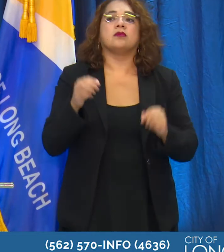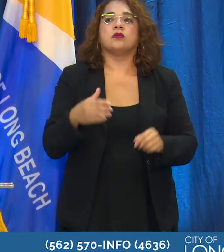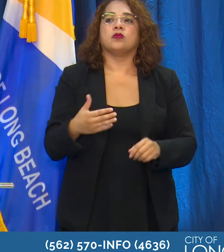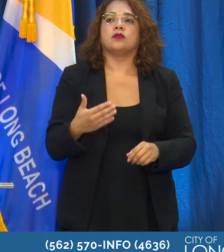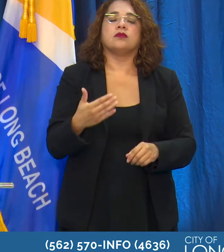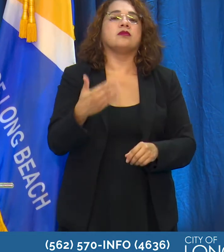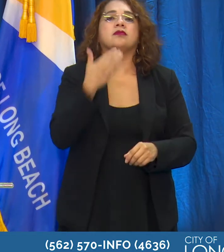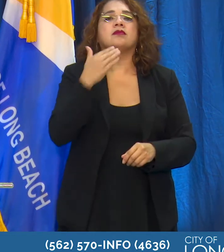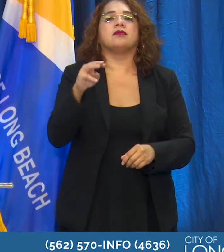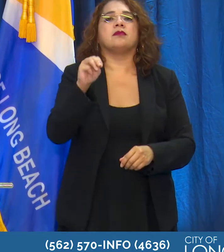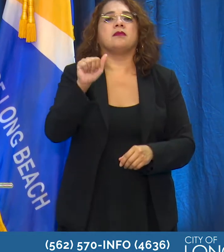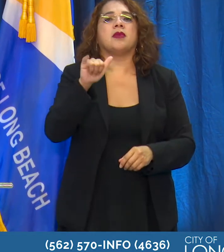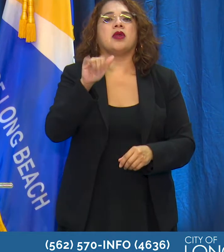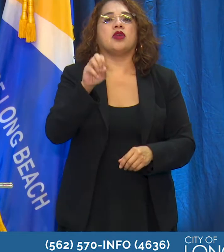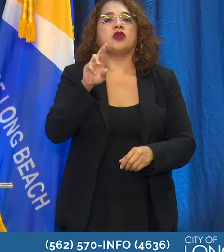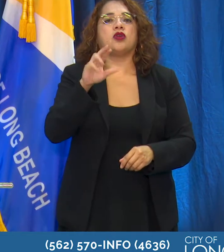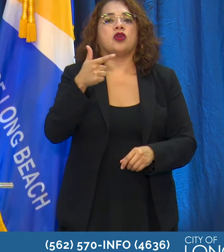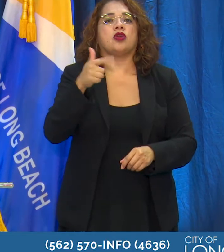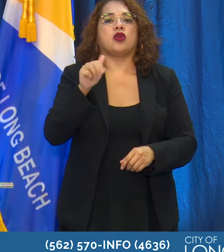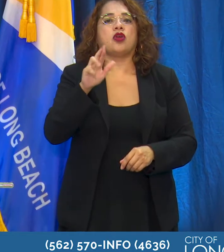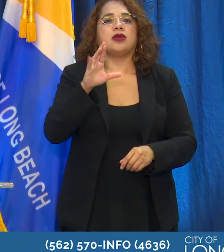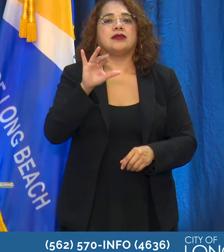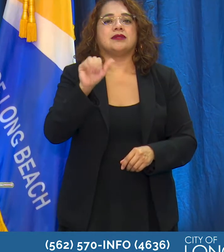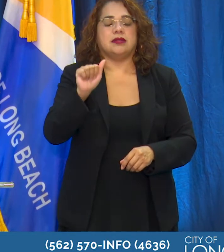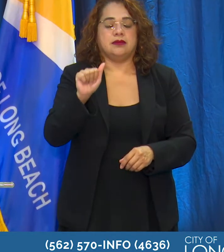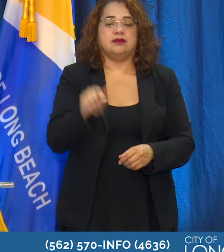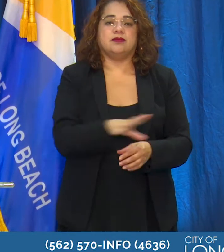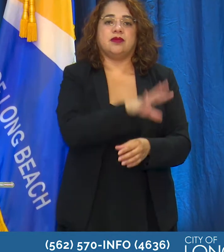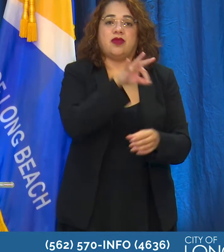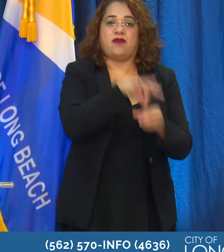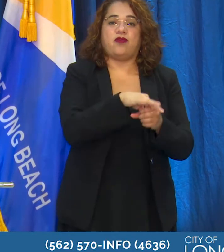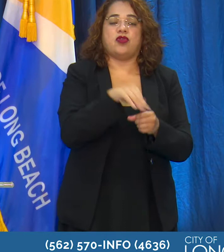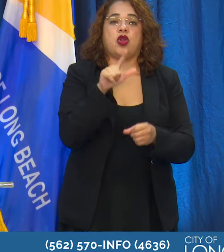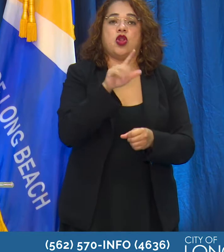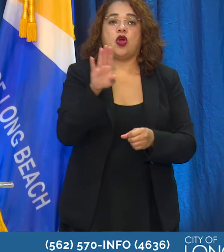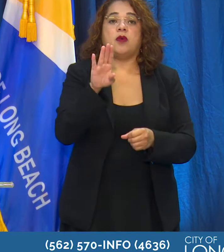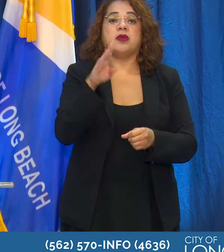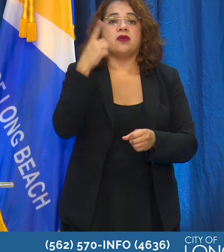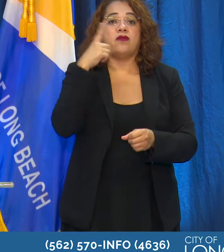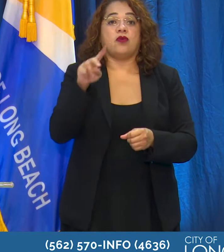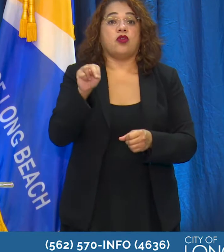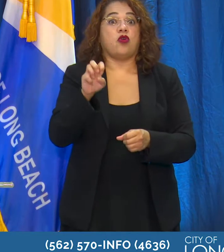Today I want to share a few things about voting in Long Beach for the November 3rd election.